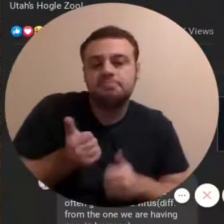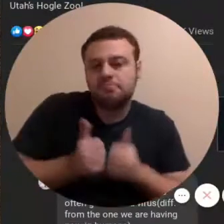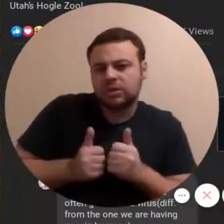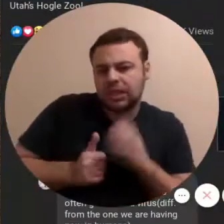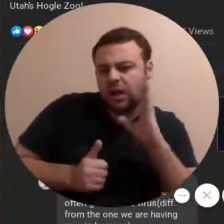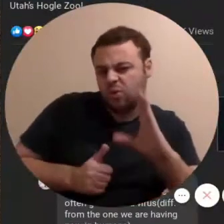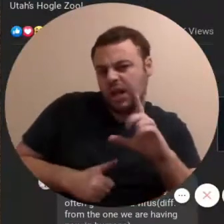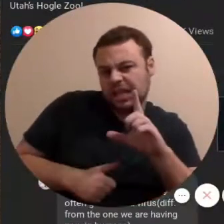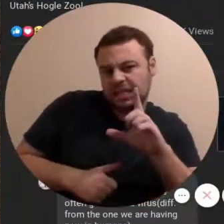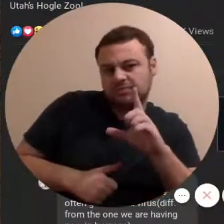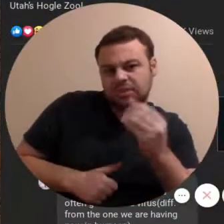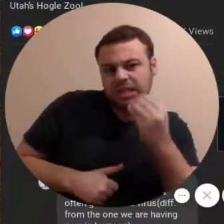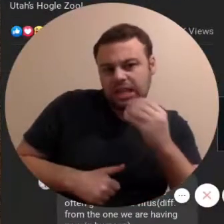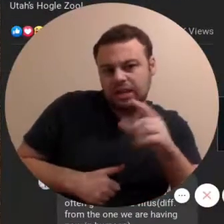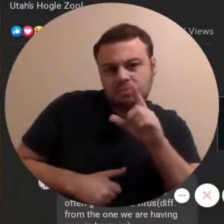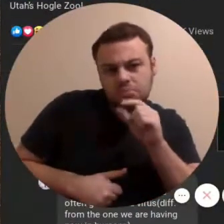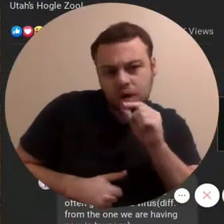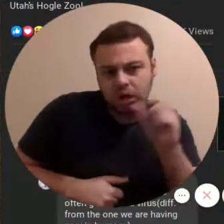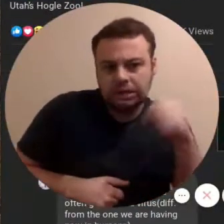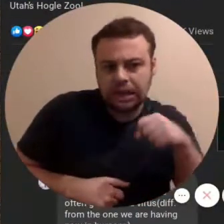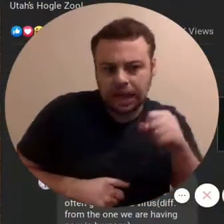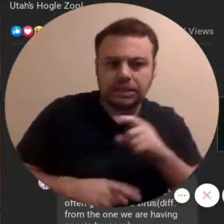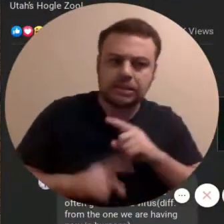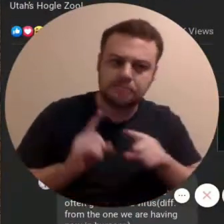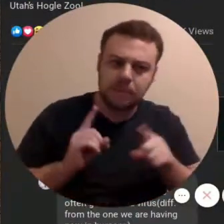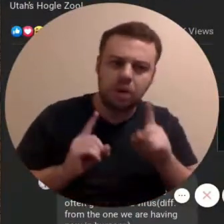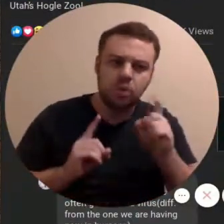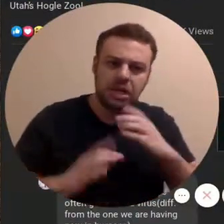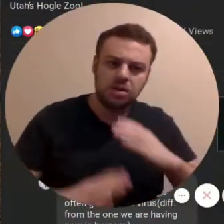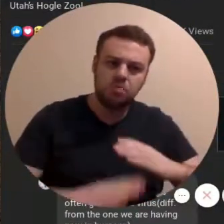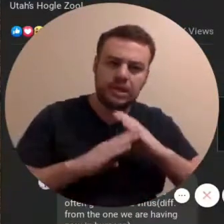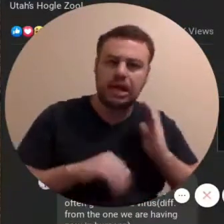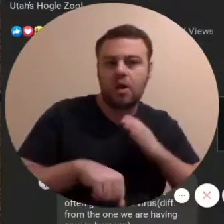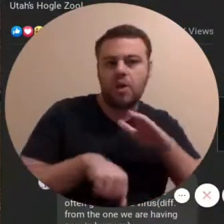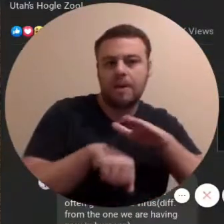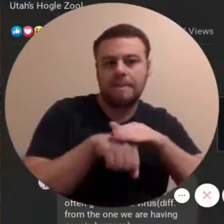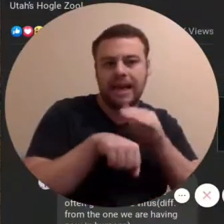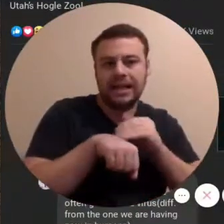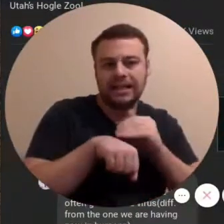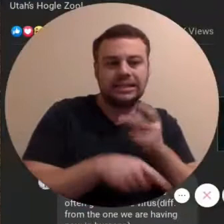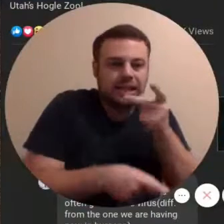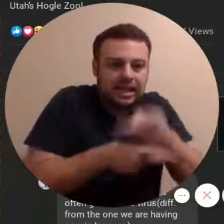make sure that we keep our cats indoors, and just watch out for your dogs